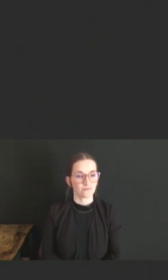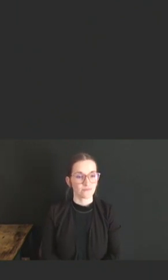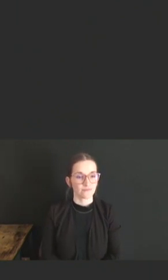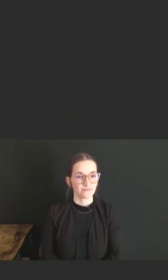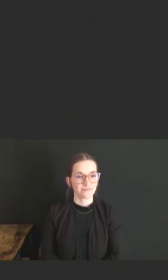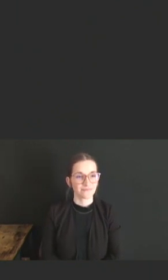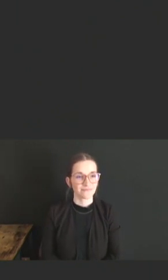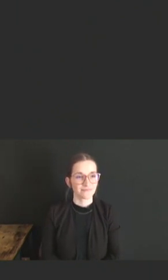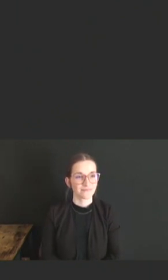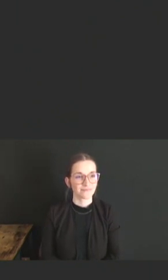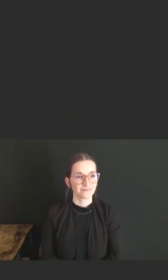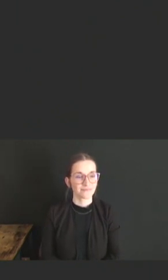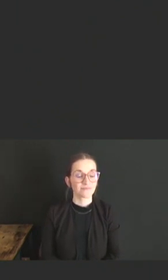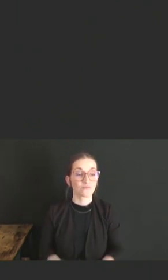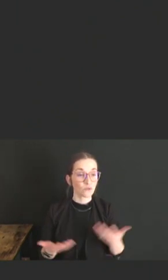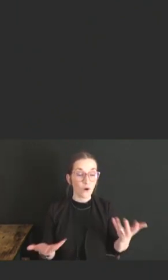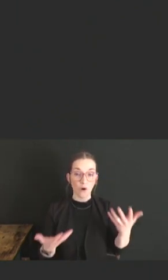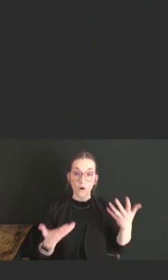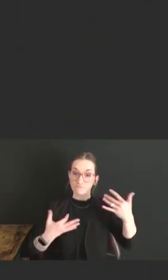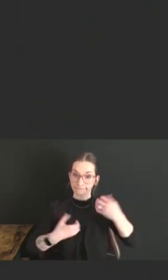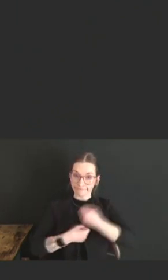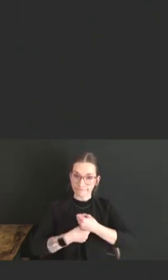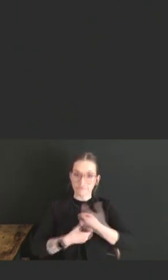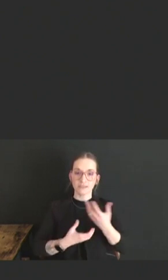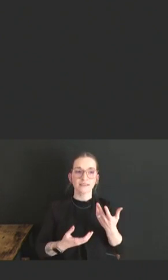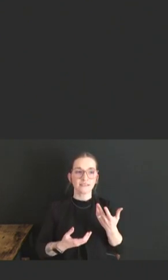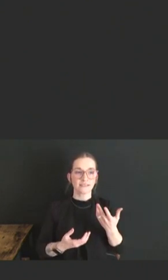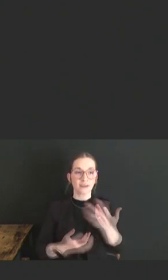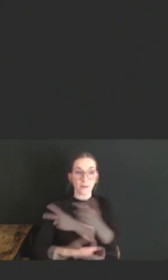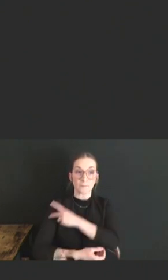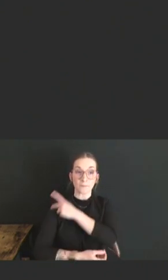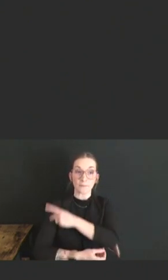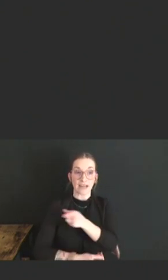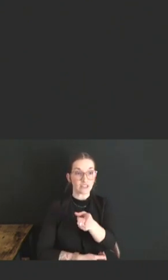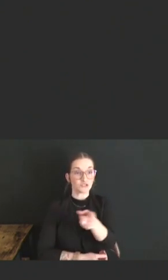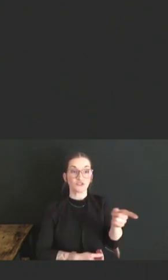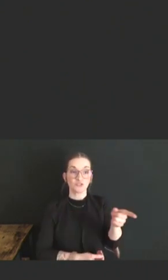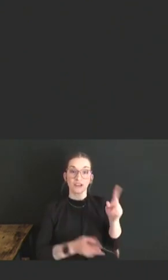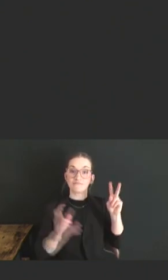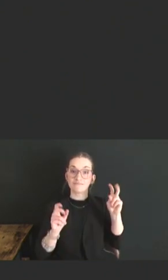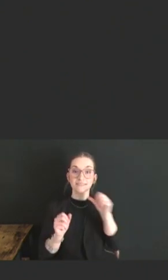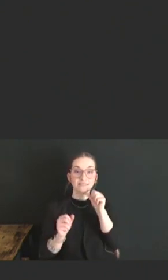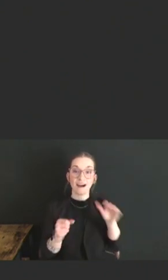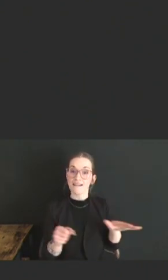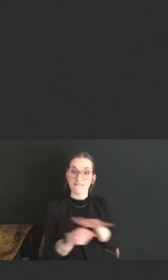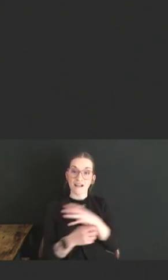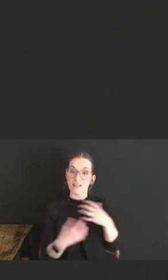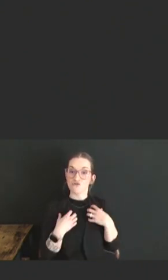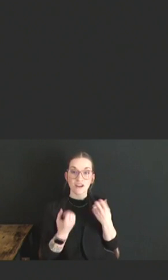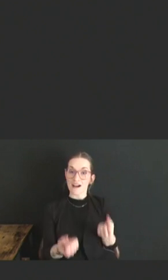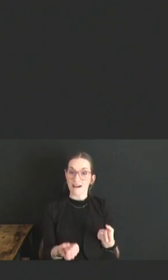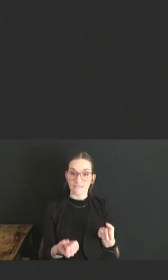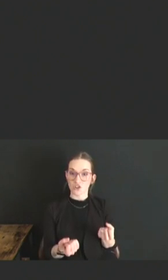So to summarize, in patients not considered to have a cardiac recovery status at 90-day